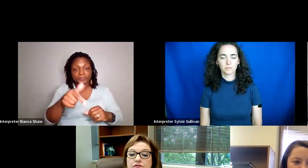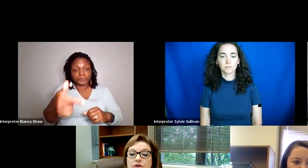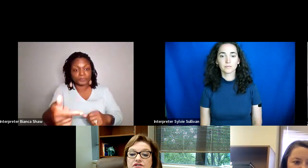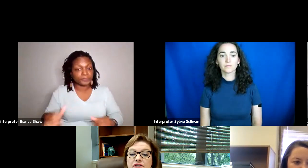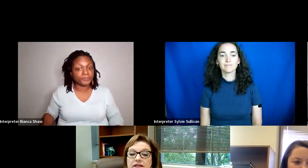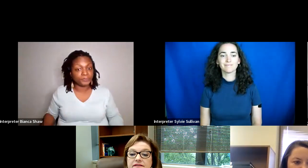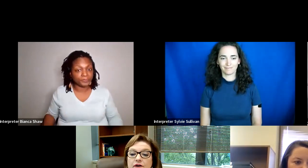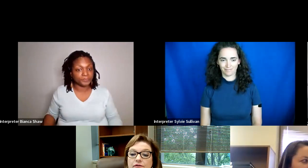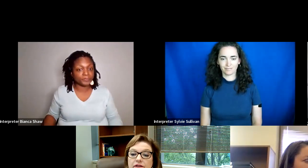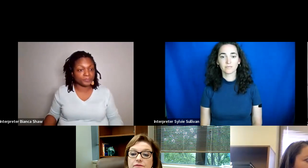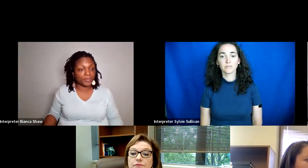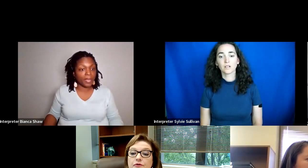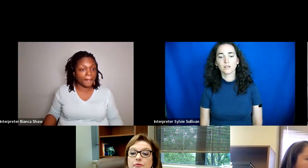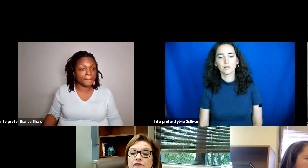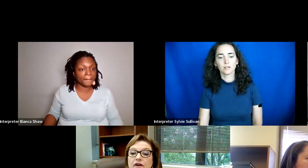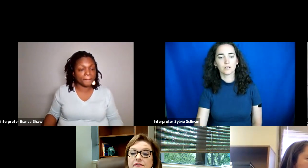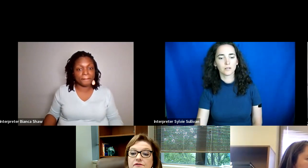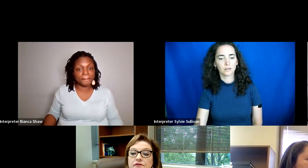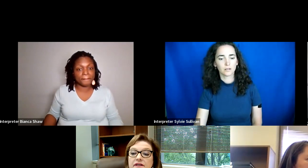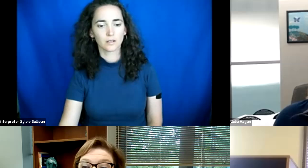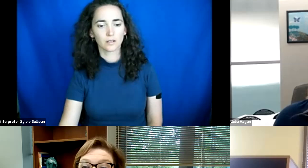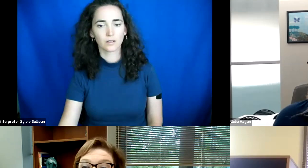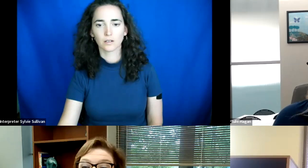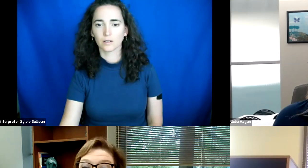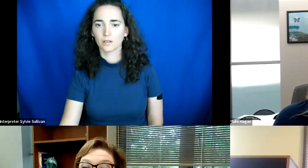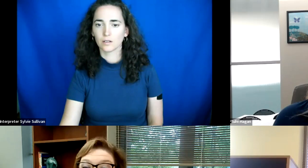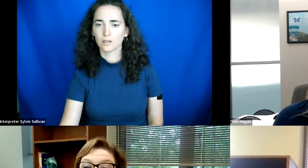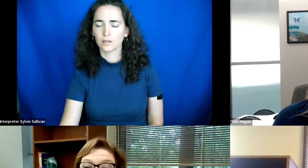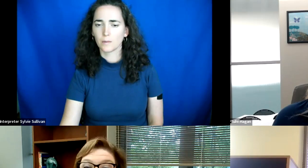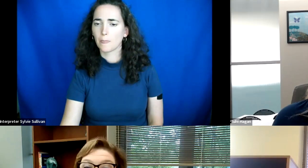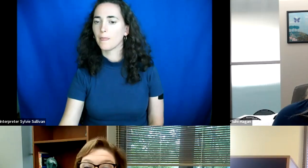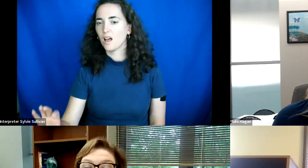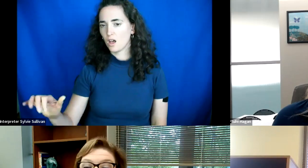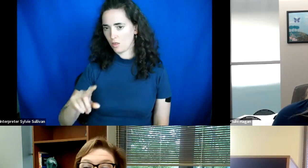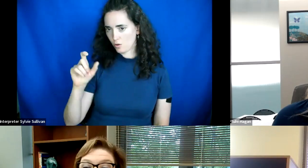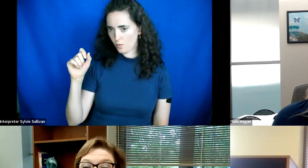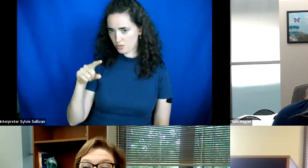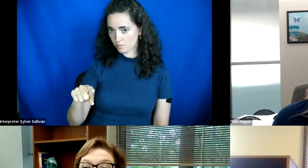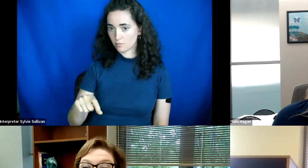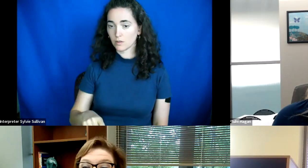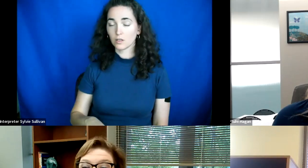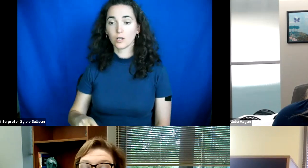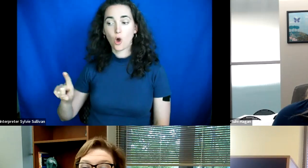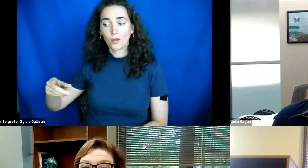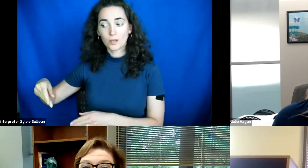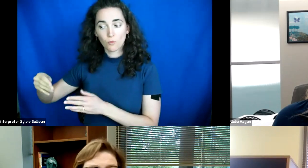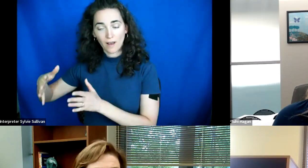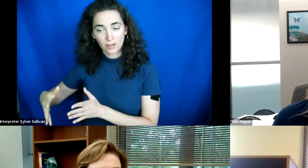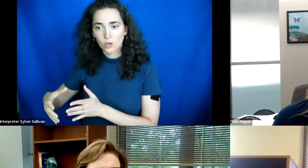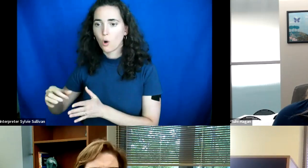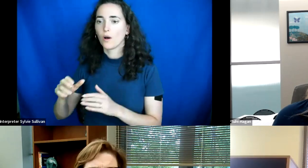Okay, let me see another question. Is it only through providers, or can self-direction participants part, taken the benefits for their employees?